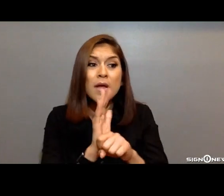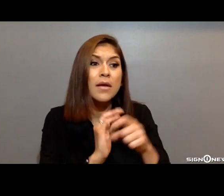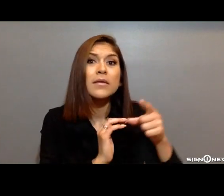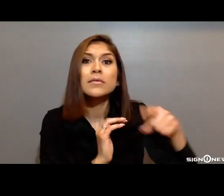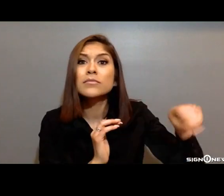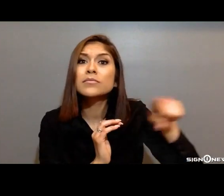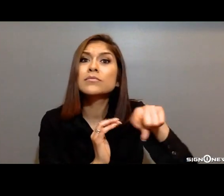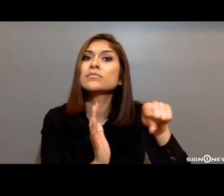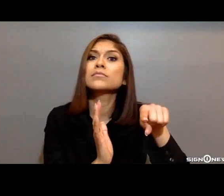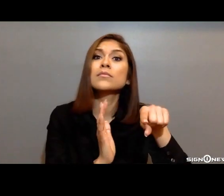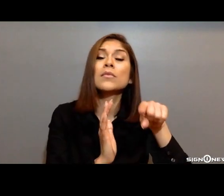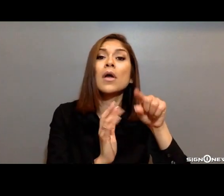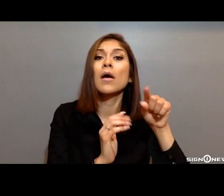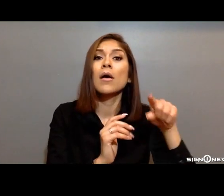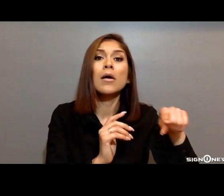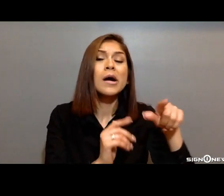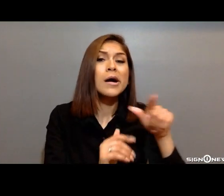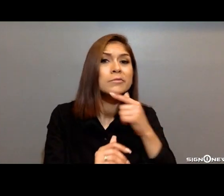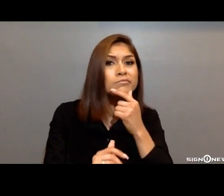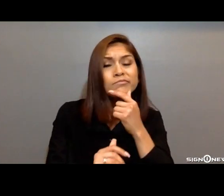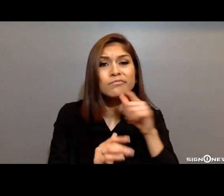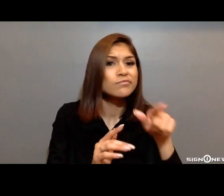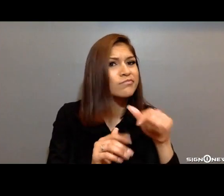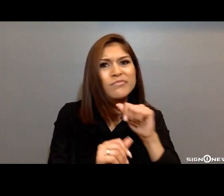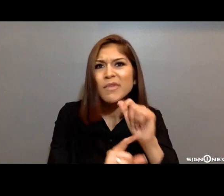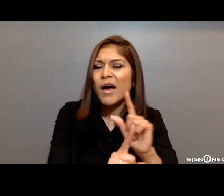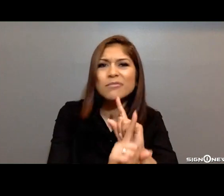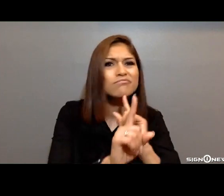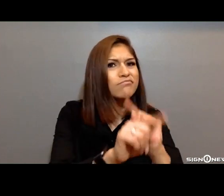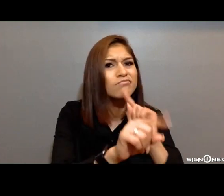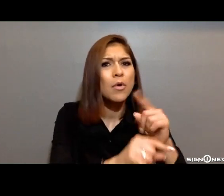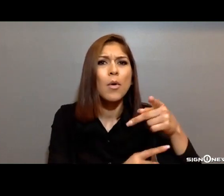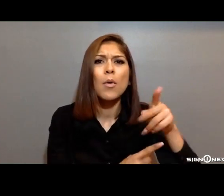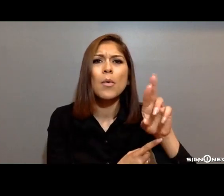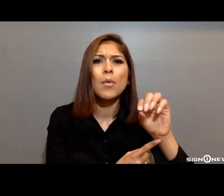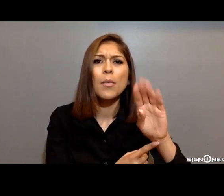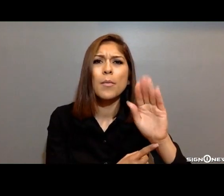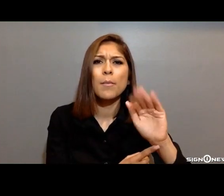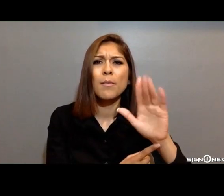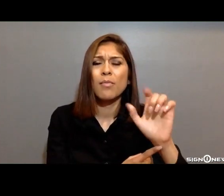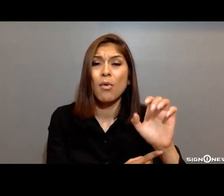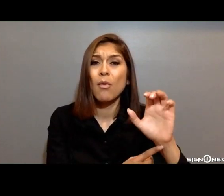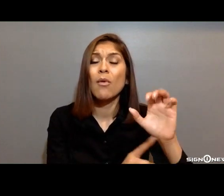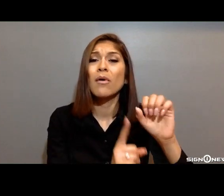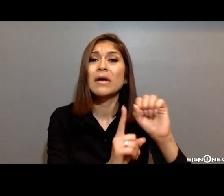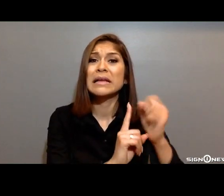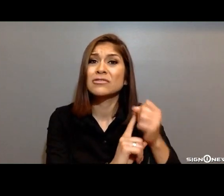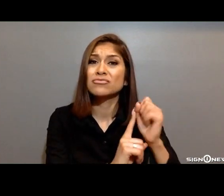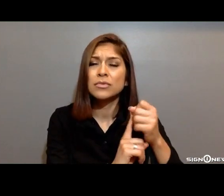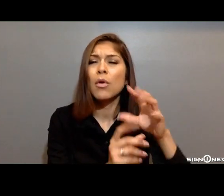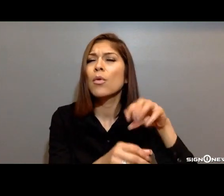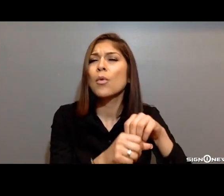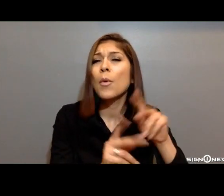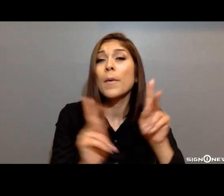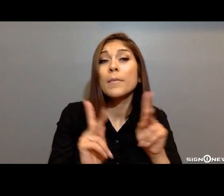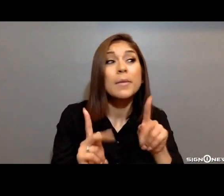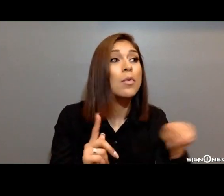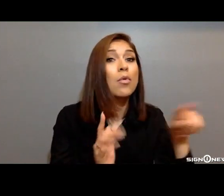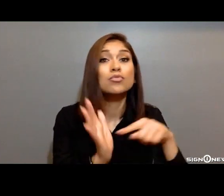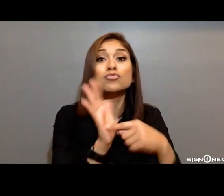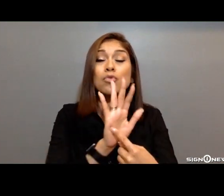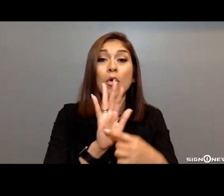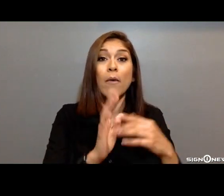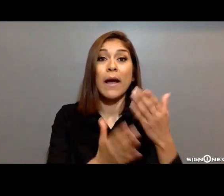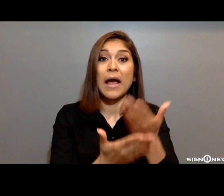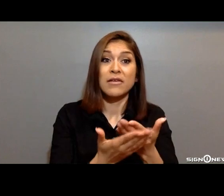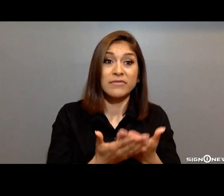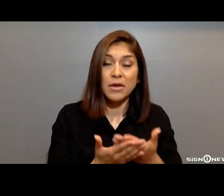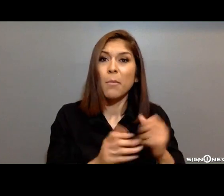The states are not reporting probable cases, which include people who show evidence of